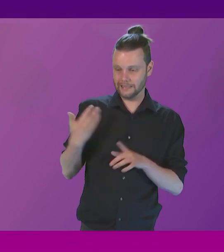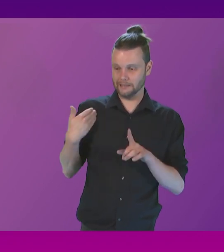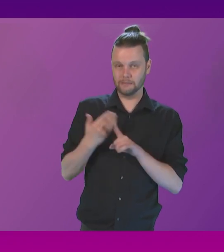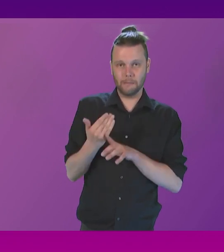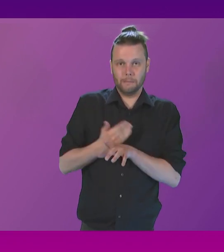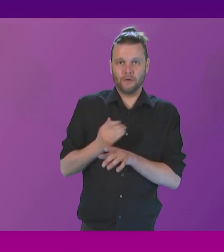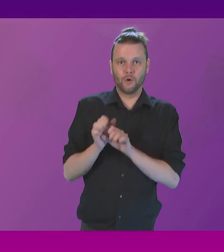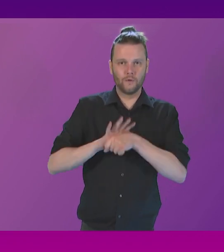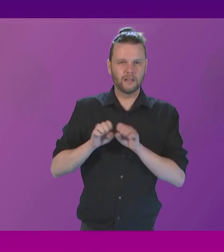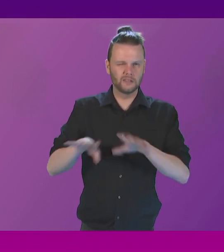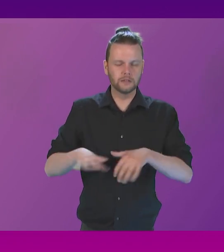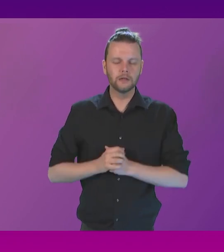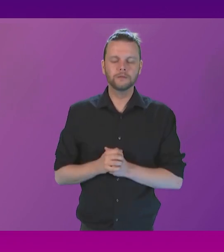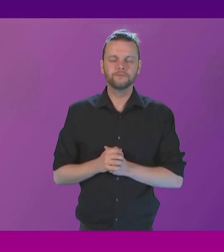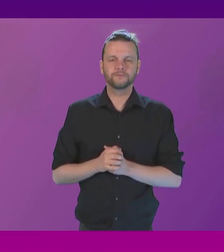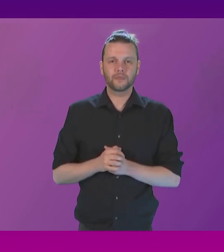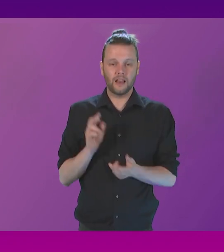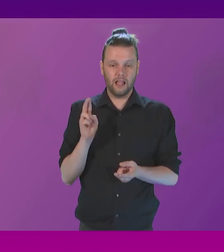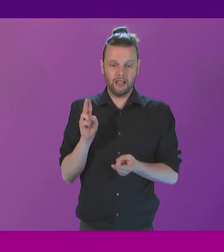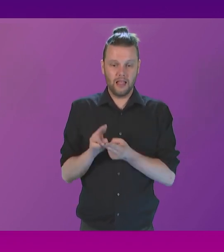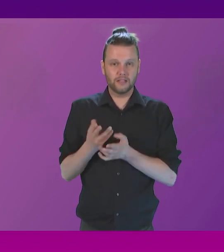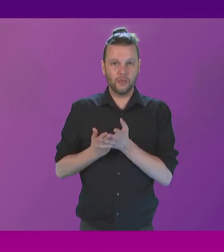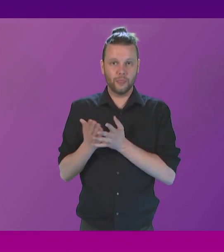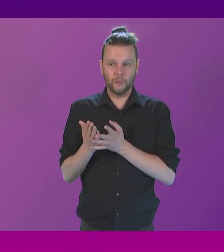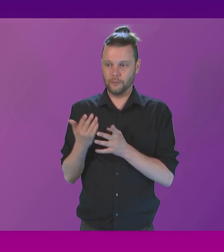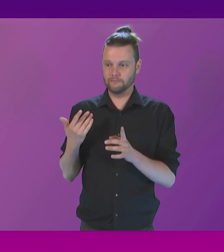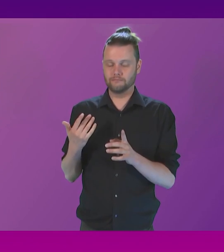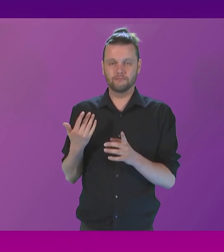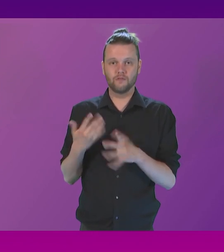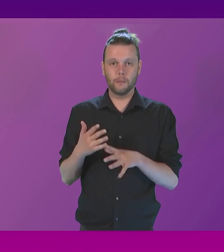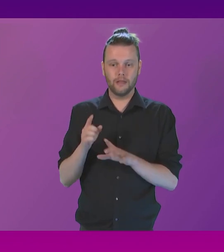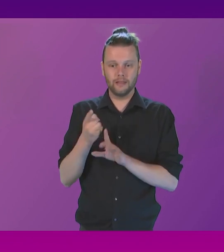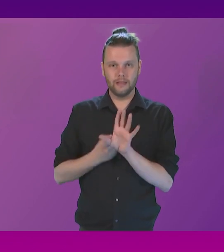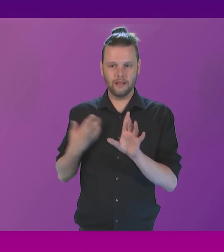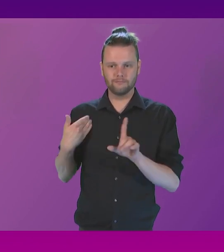pre-pandemic, and that there were fewer than that during the years of the pandemic. Nonetheless,